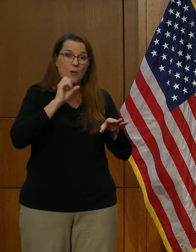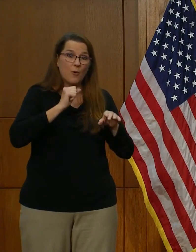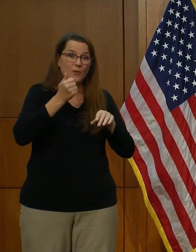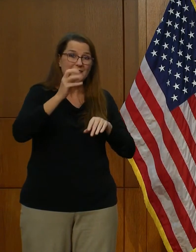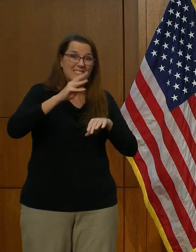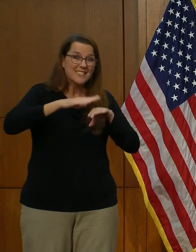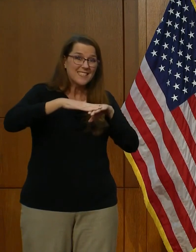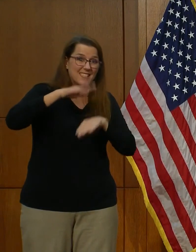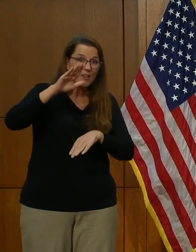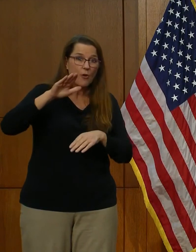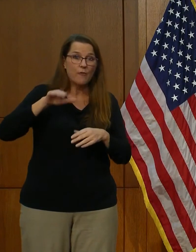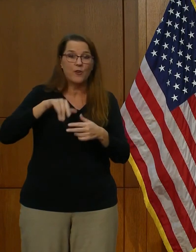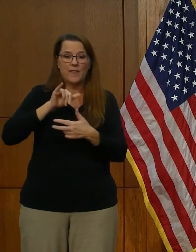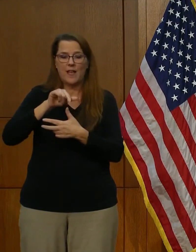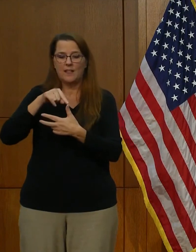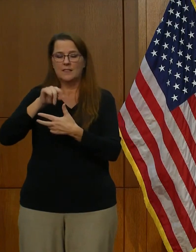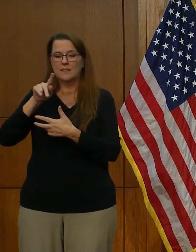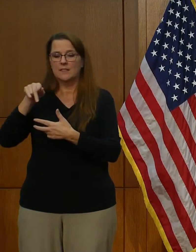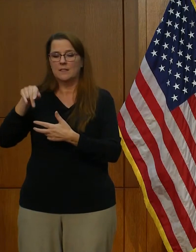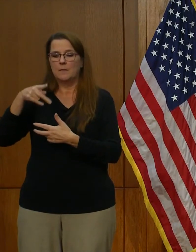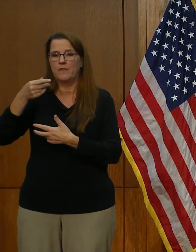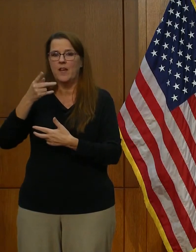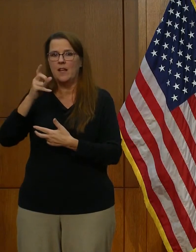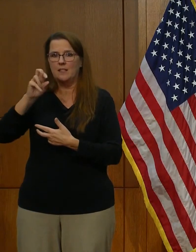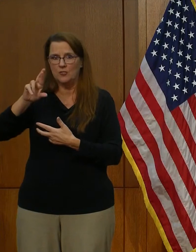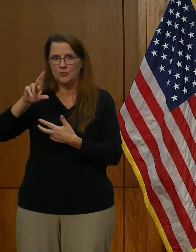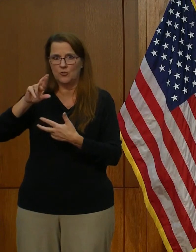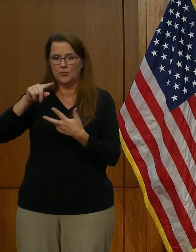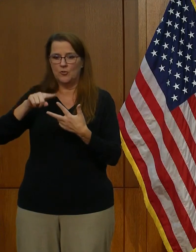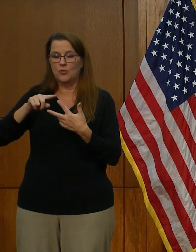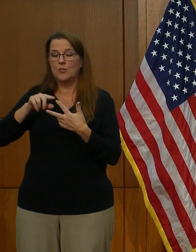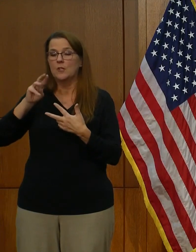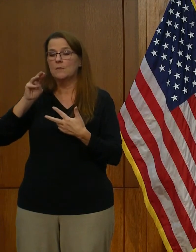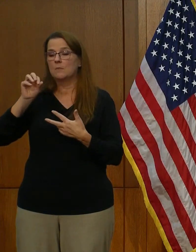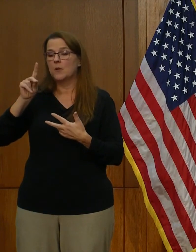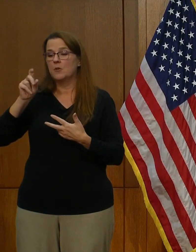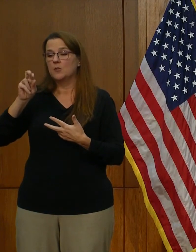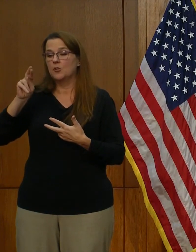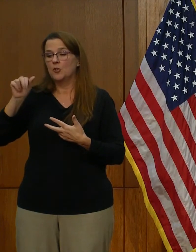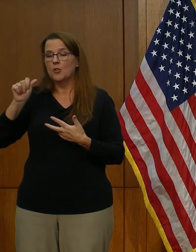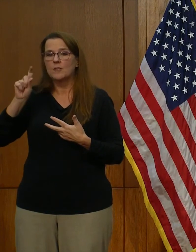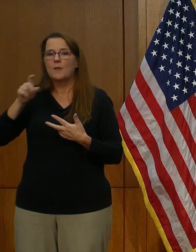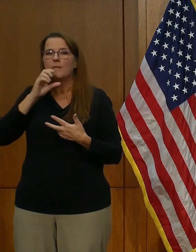APPROVED FOR THOSE THAT ARE 16